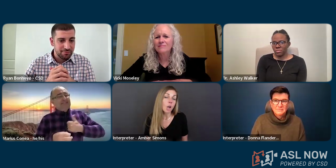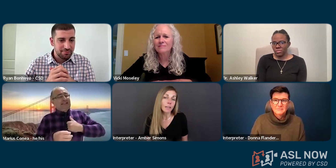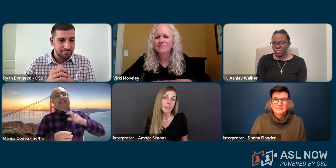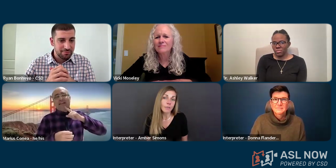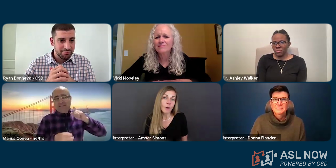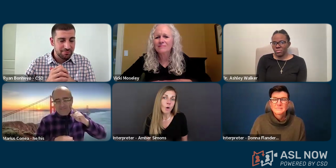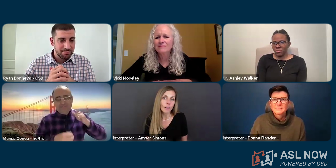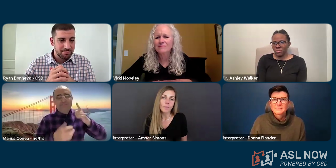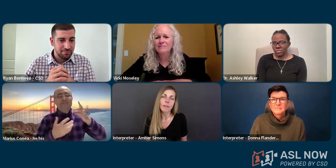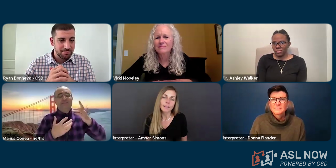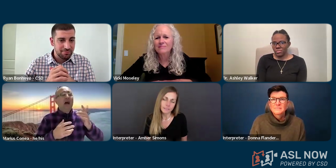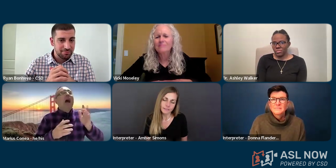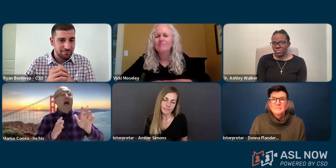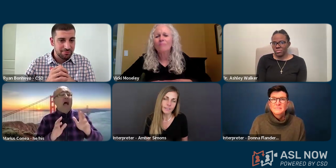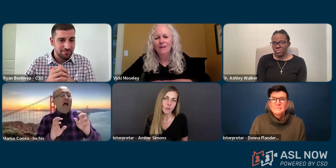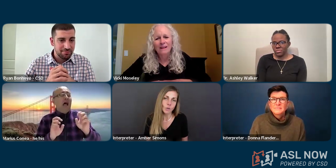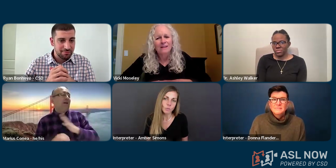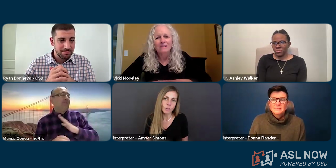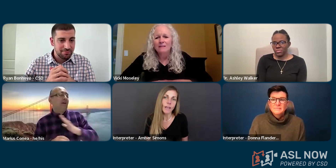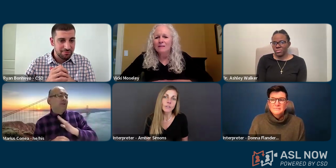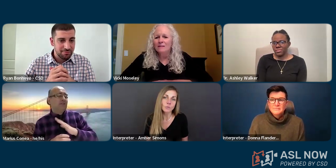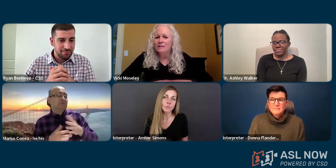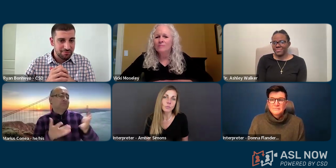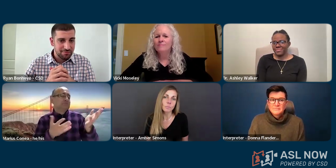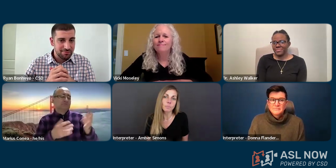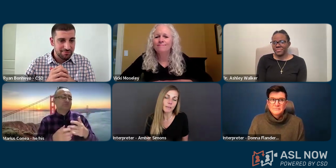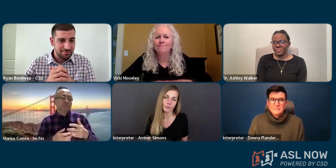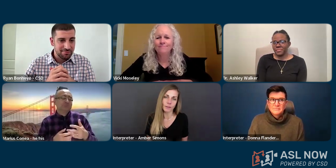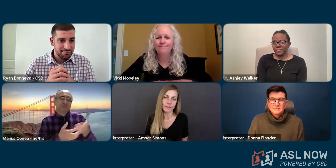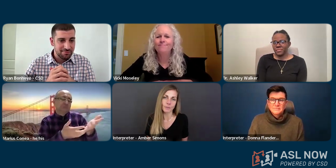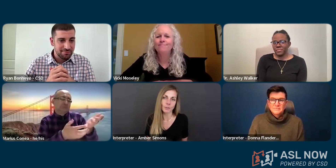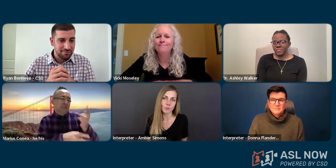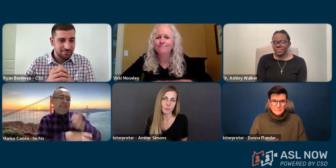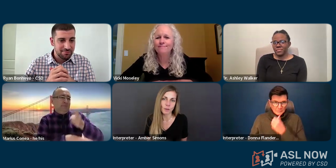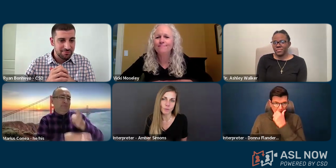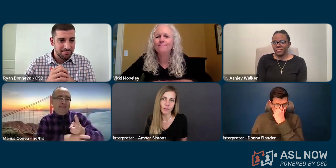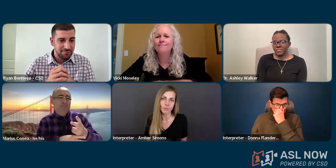calling on the phone and I'm like, Listen, I don't I don't speak for myself. I don't use my voice.